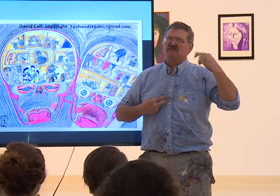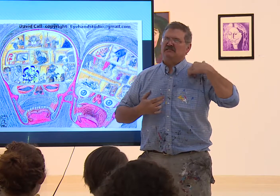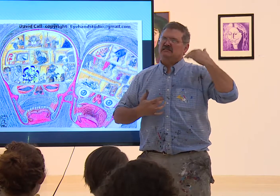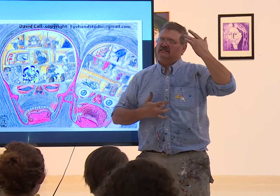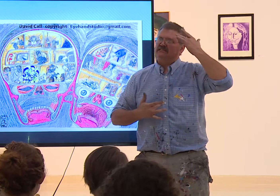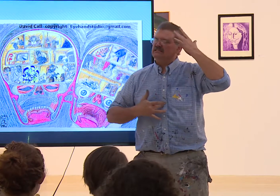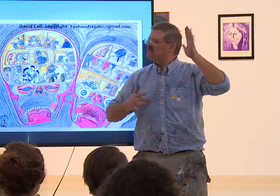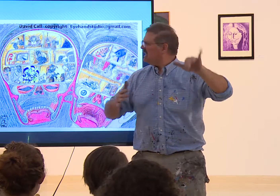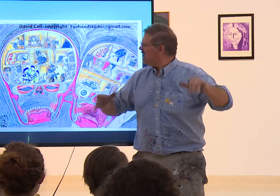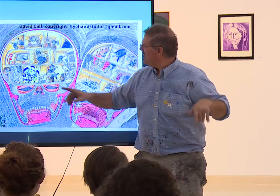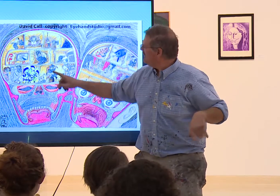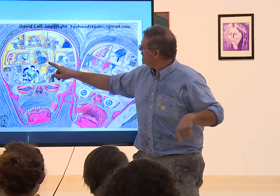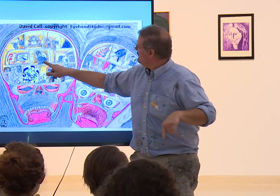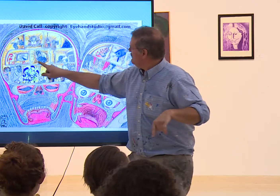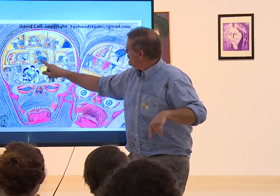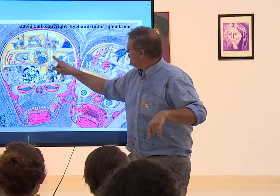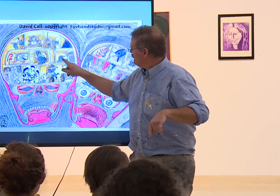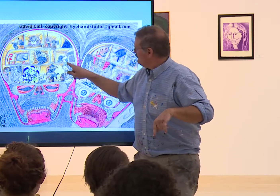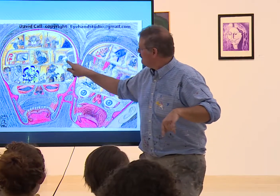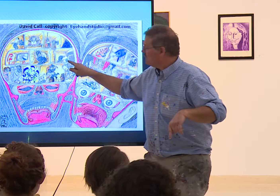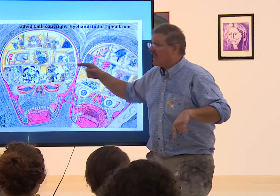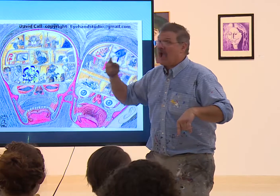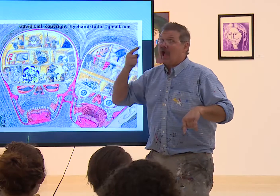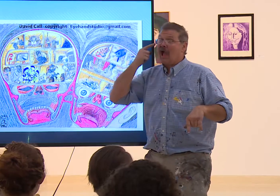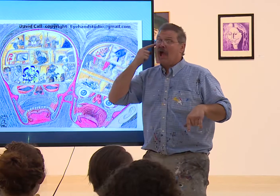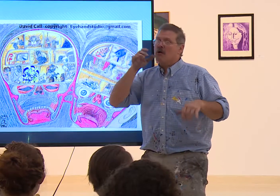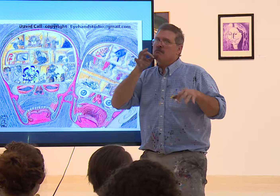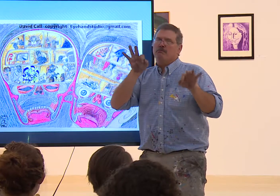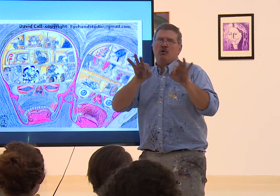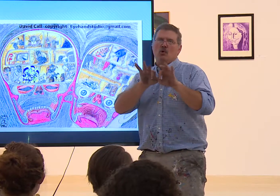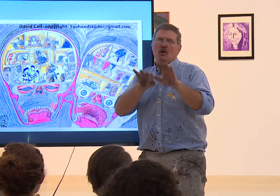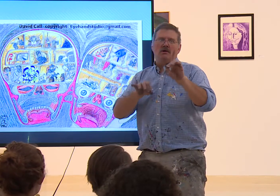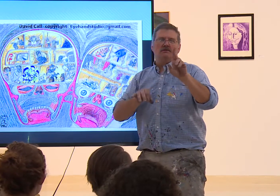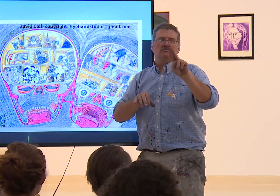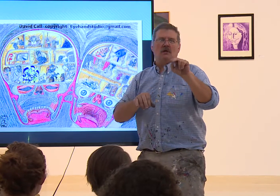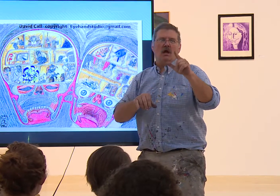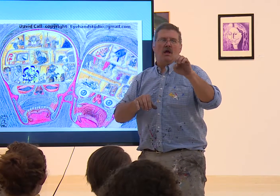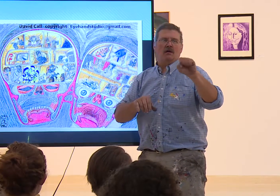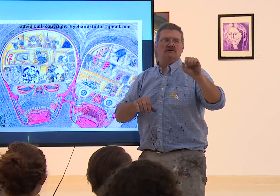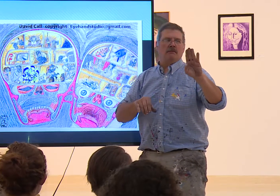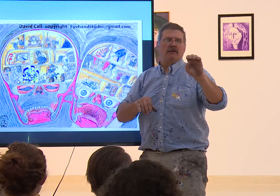the idea of deafness being a sickness or an illness, something to be changed.